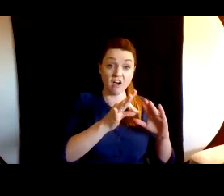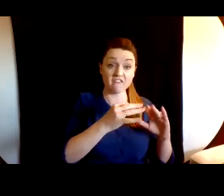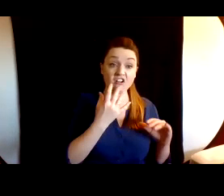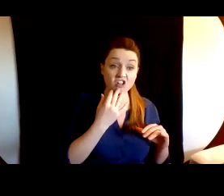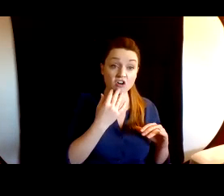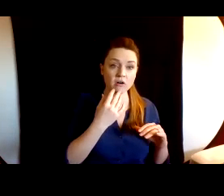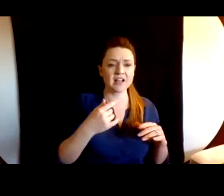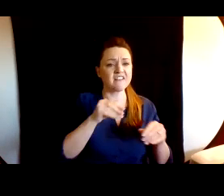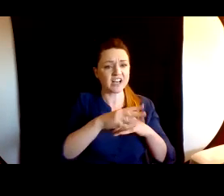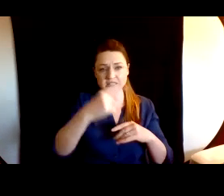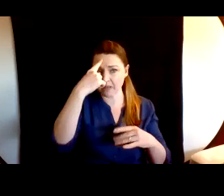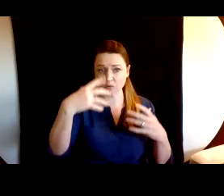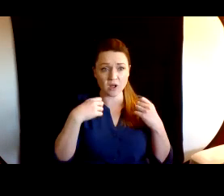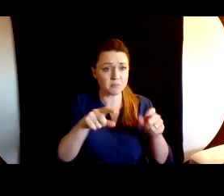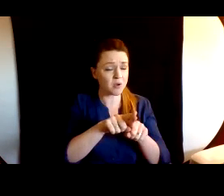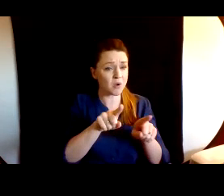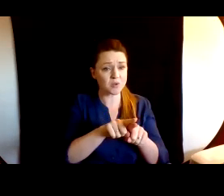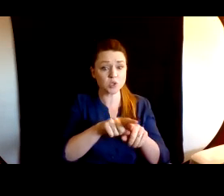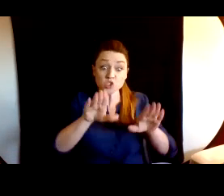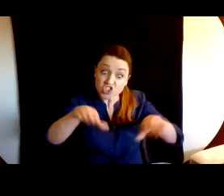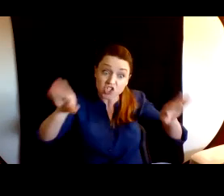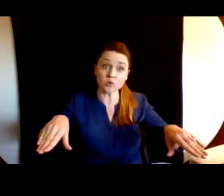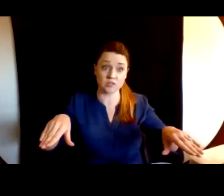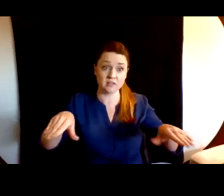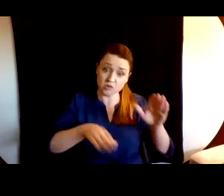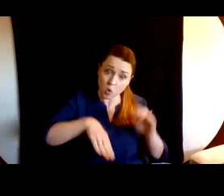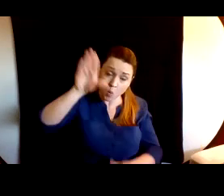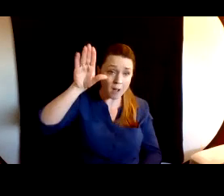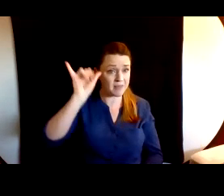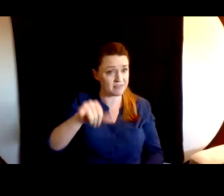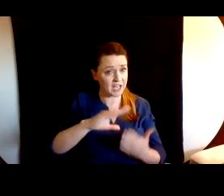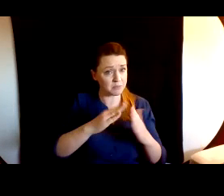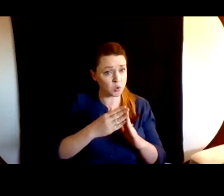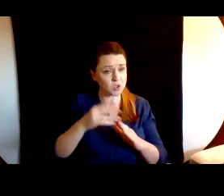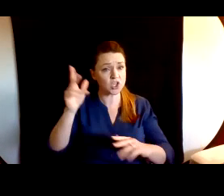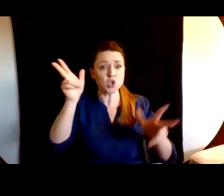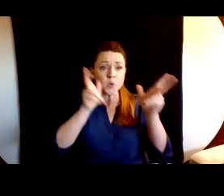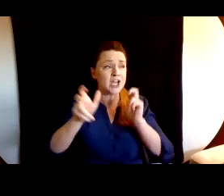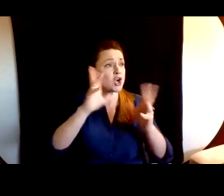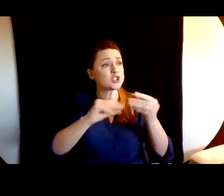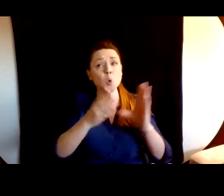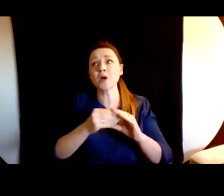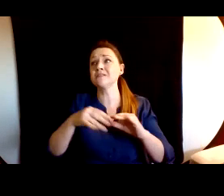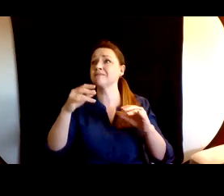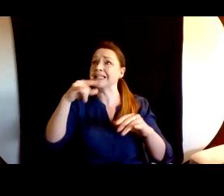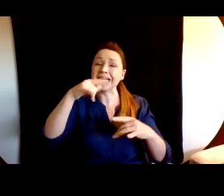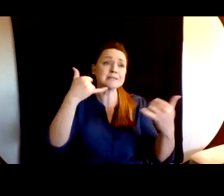but then also in the development of children who live in those communities. You hear stories about children who are playing in toxic dumpsites.